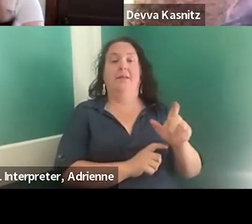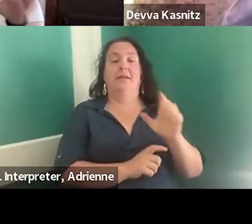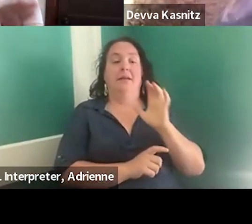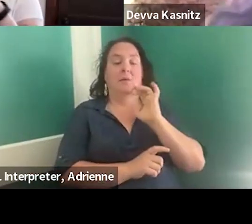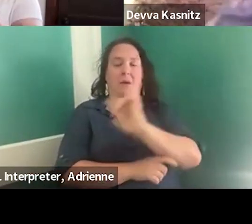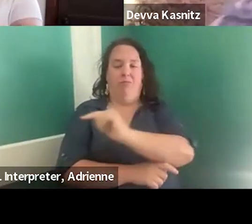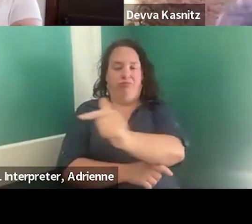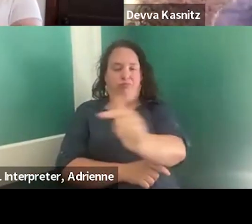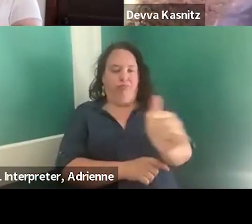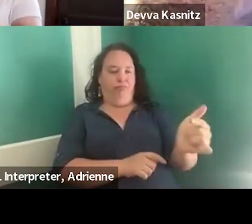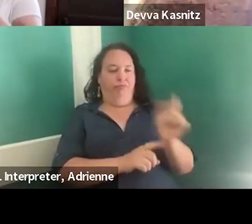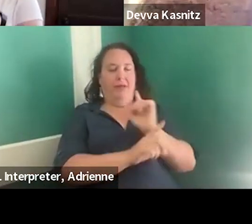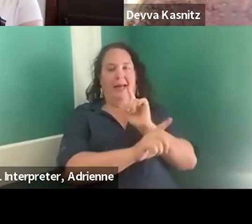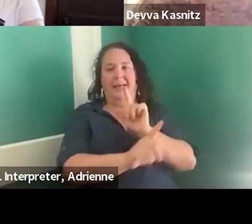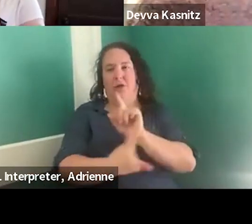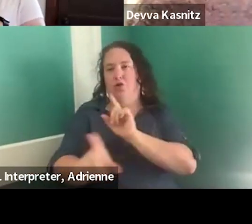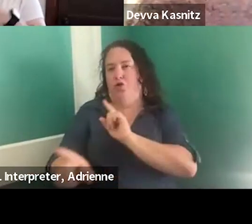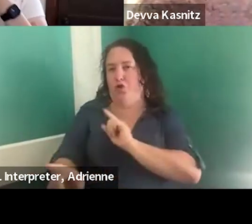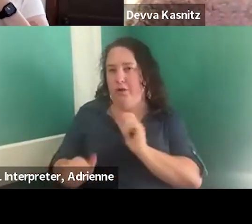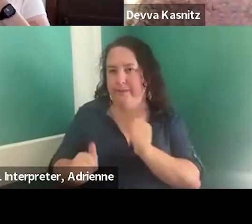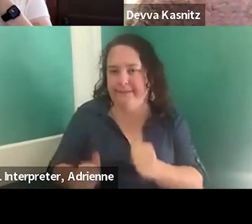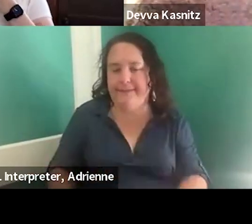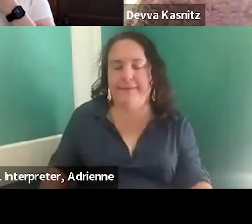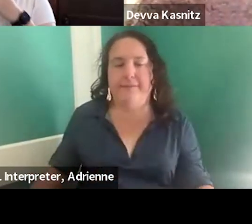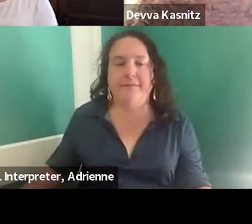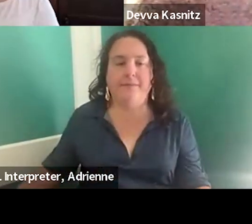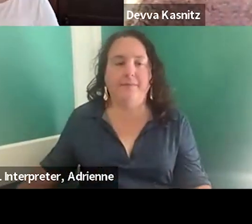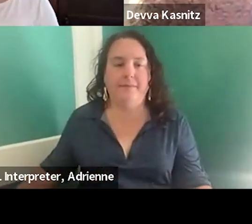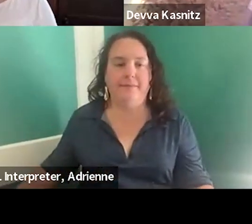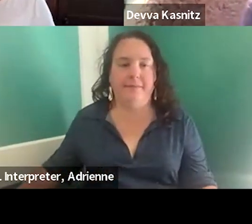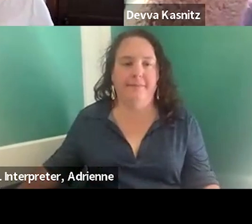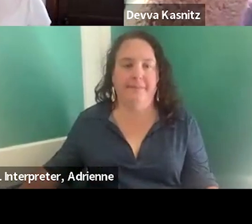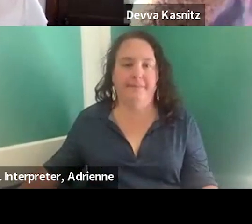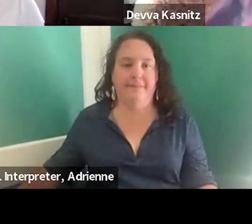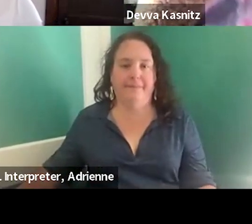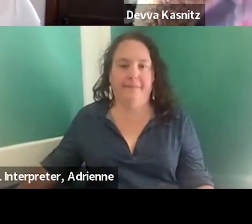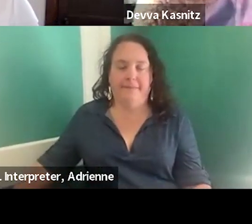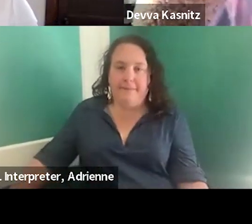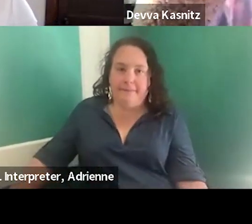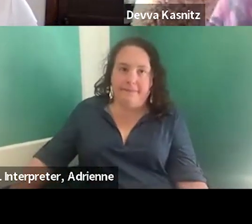that I'm going to ask the same question of the three panelists.